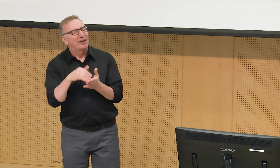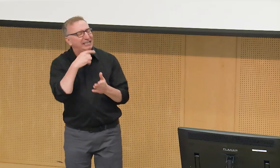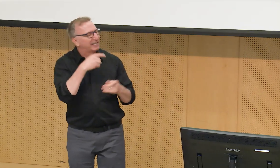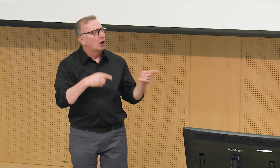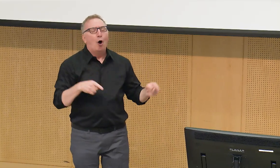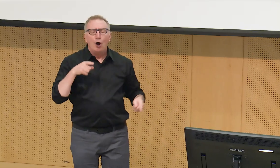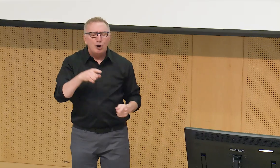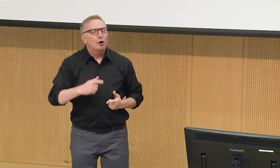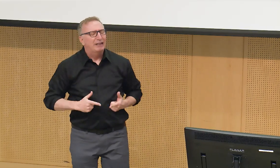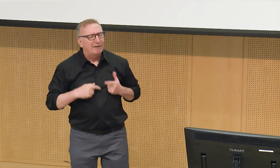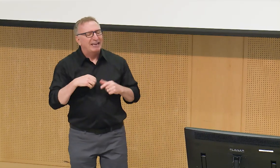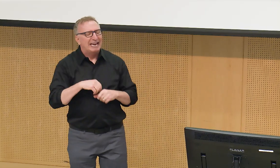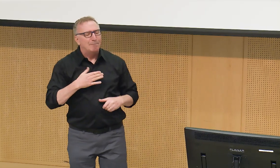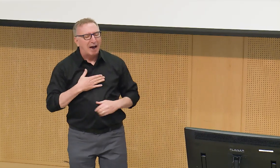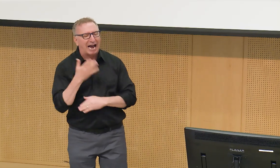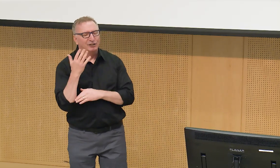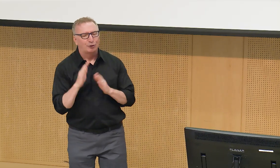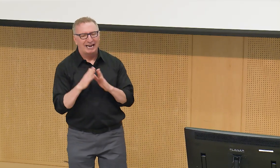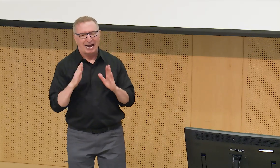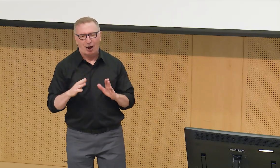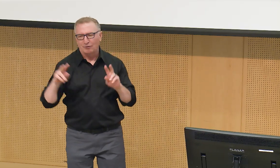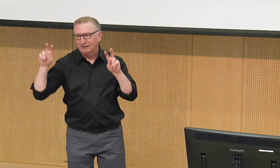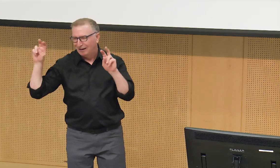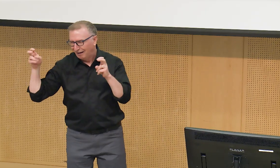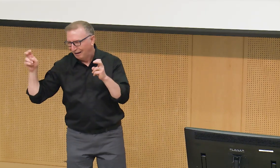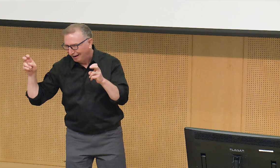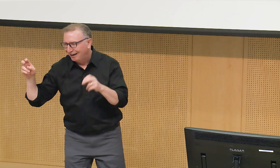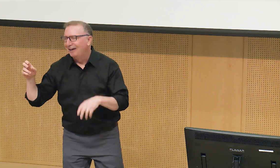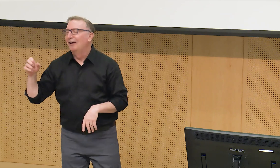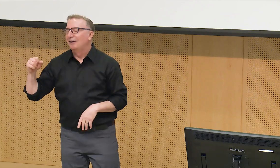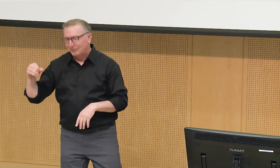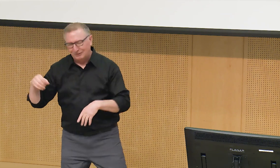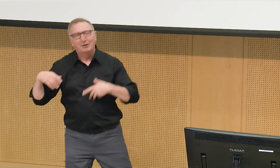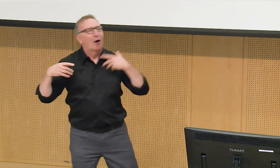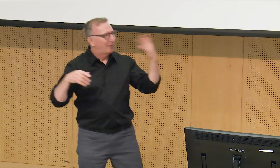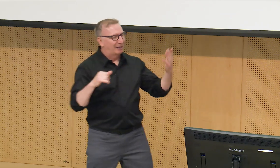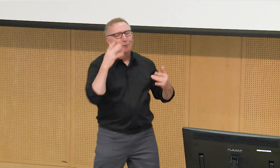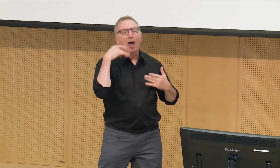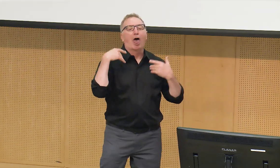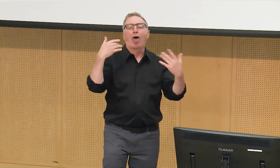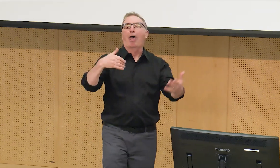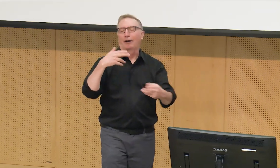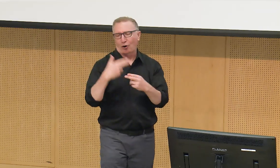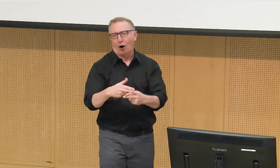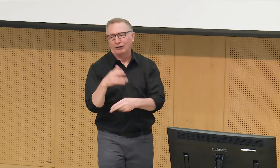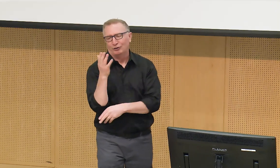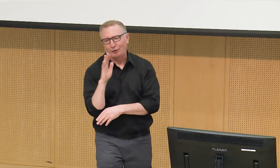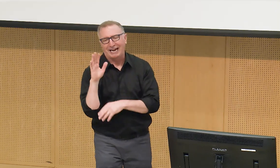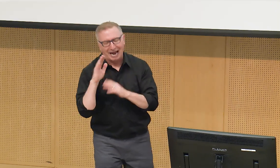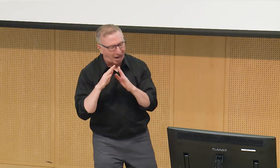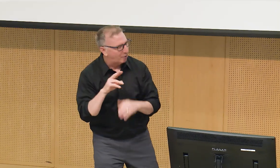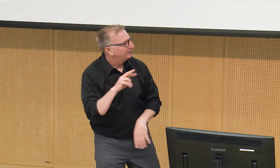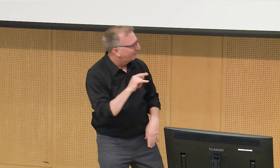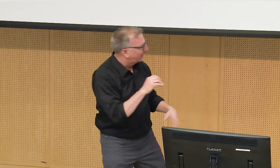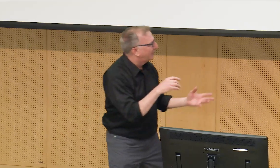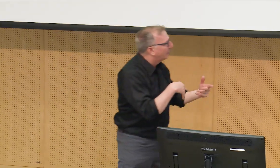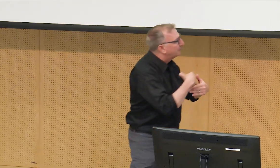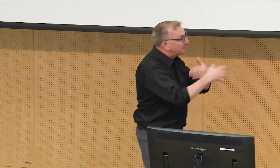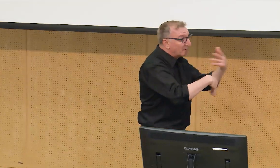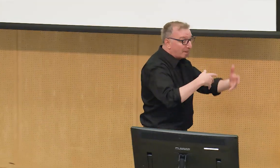He would always say, "You're living in my treehouse." So, that's why, eventually when I established my business, I gave it that name.